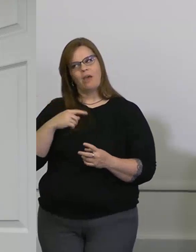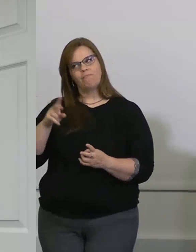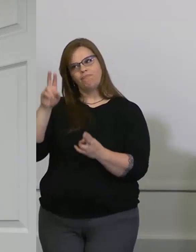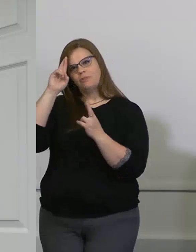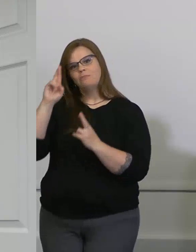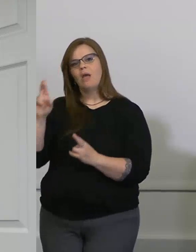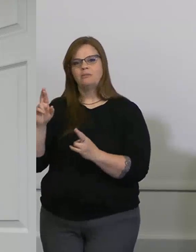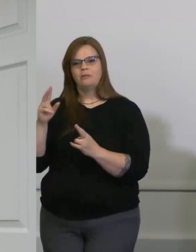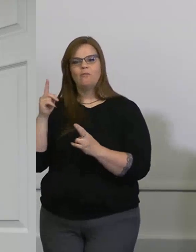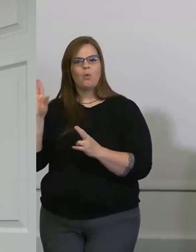So it's it's good to be here with you, Dave.